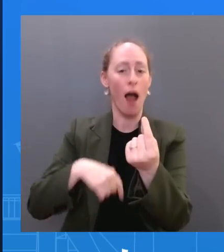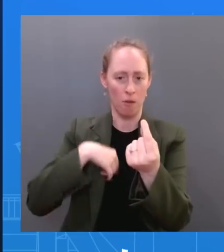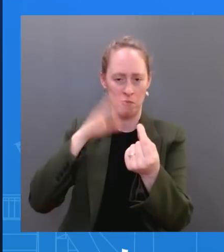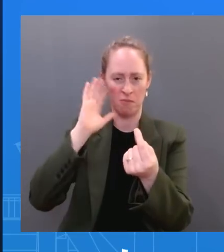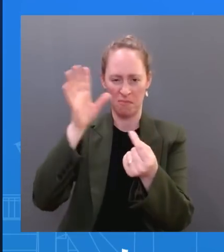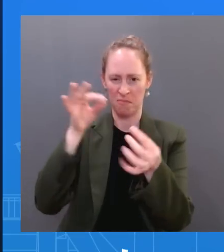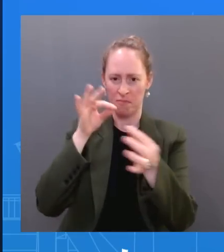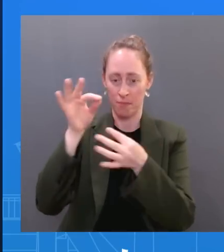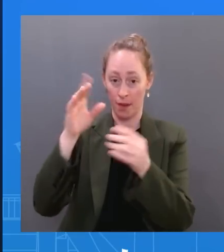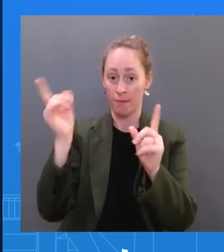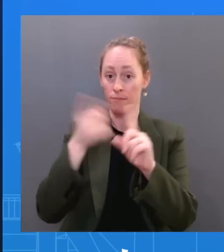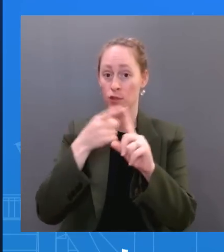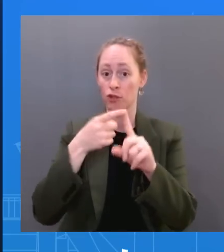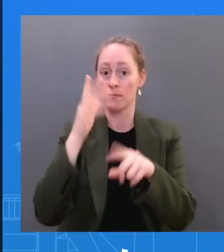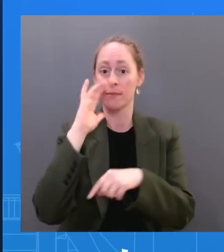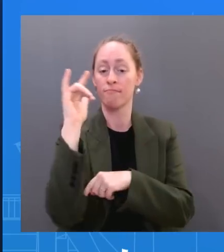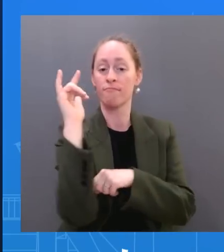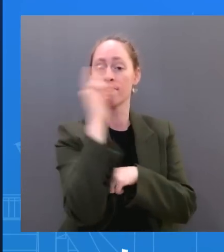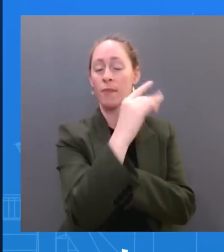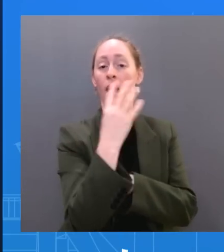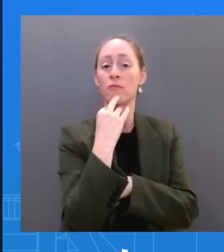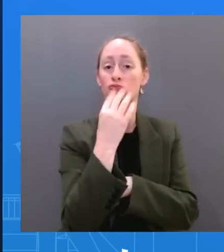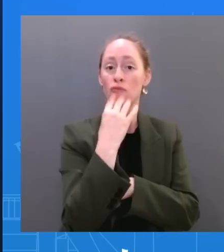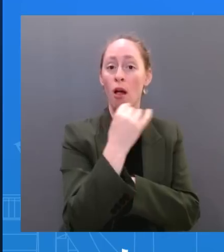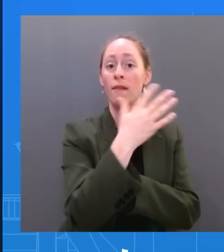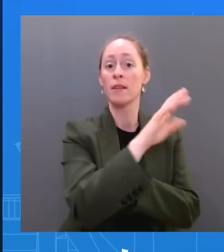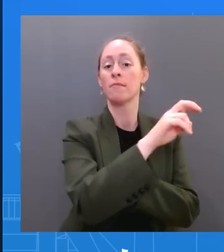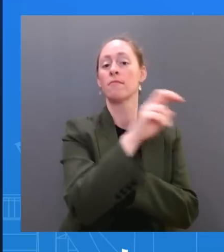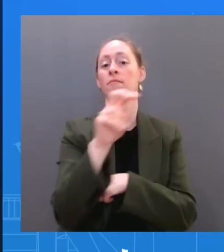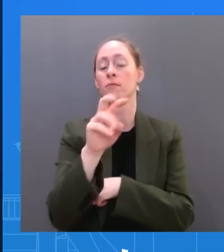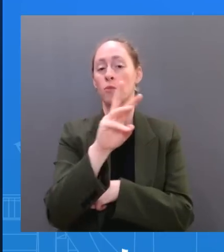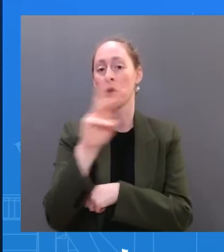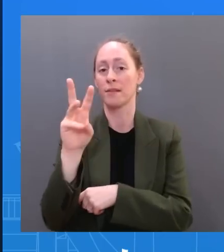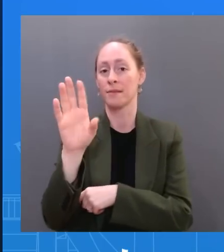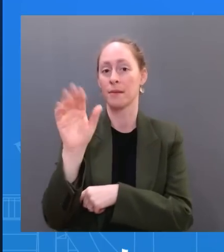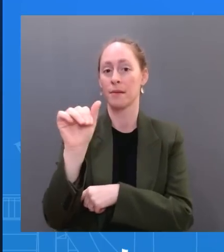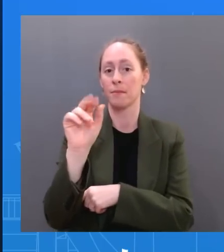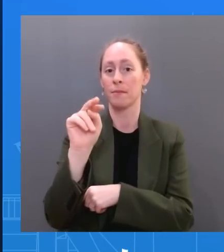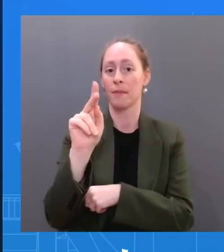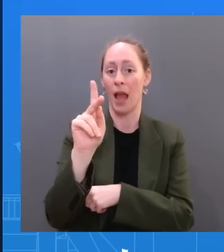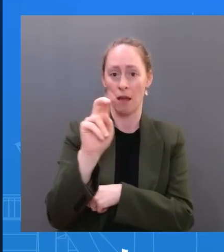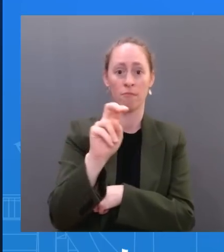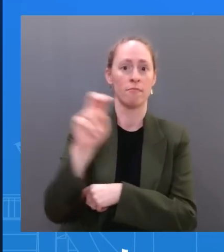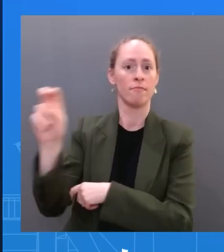where he will attend a major Middle Eastern summit. This trip will reinforce a vital American role